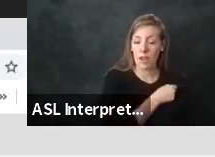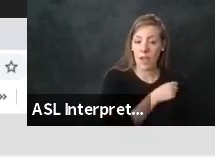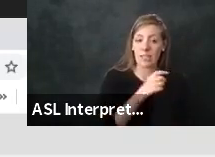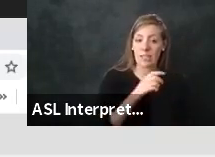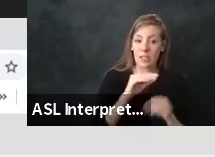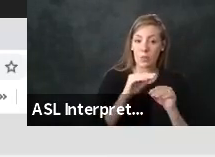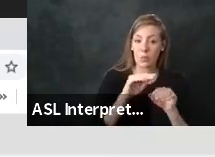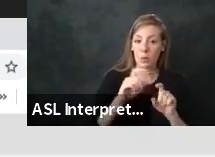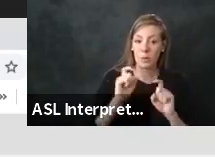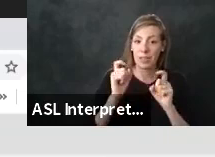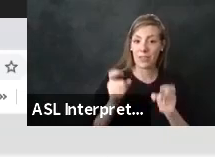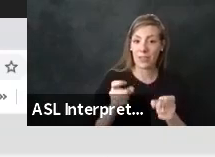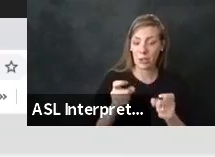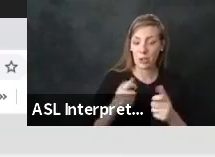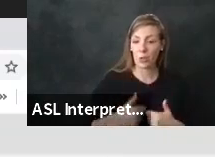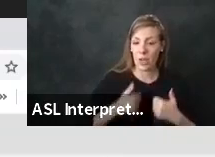lowest quartile of the Healthy Places Index.